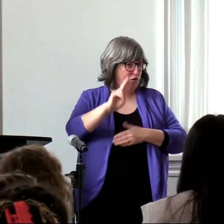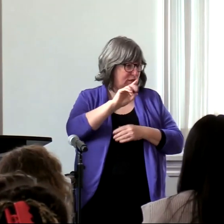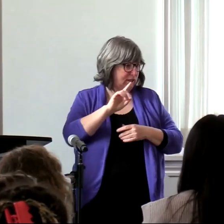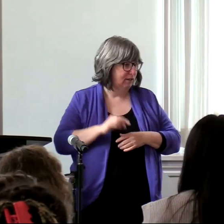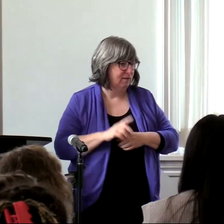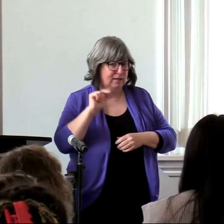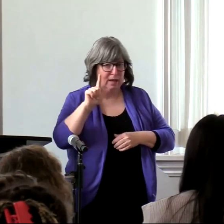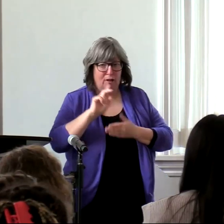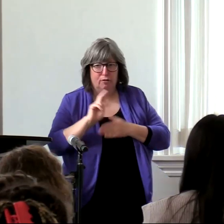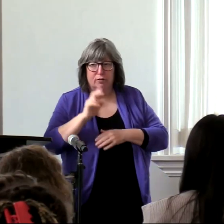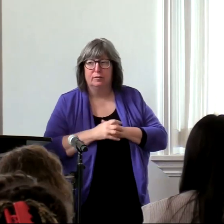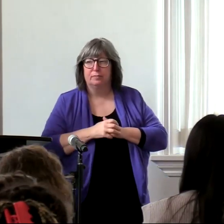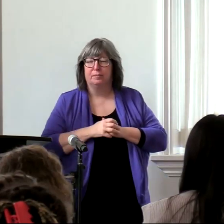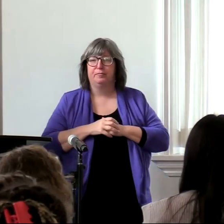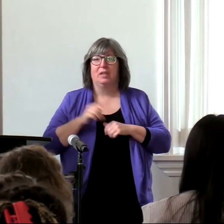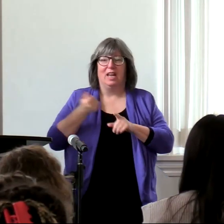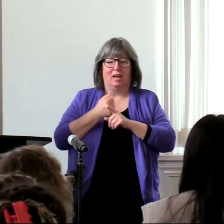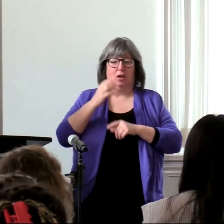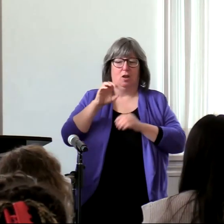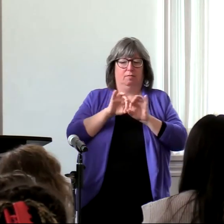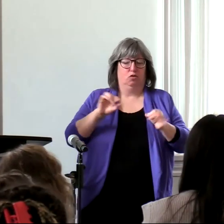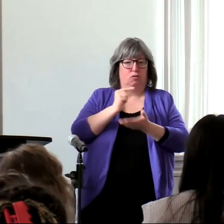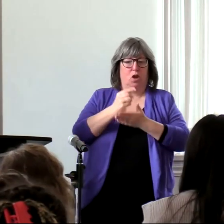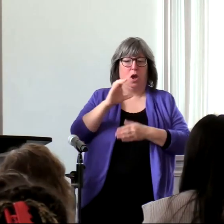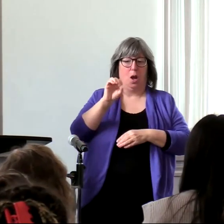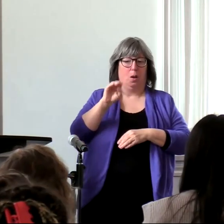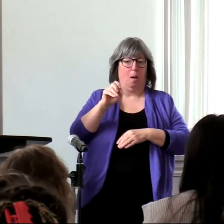His interest in issues relating to access was born both out of a desire